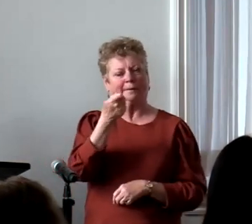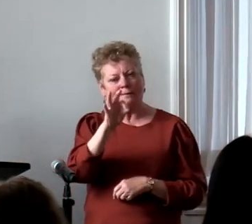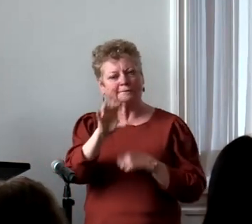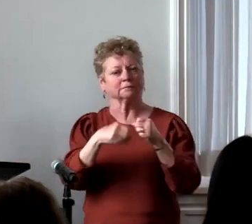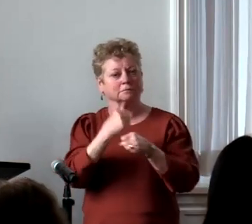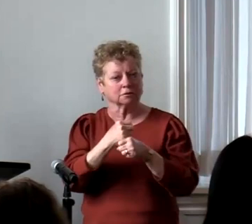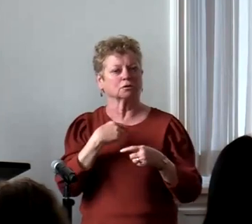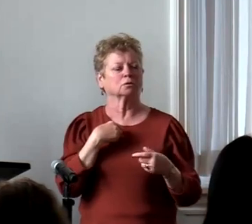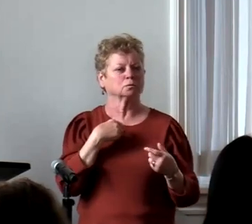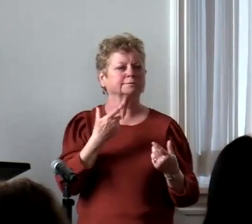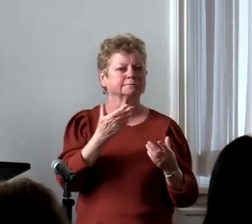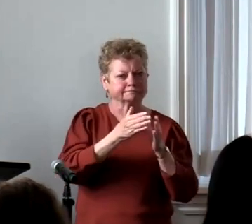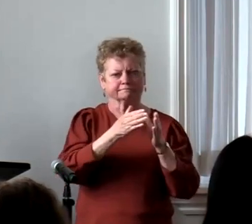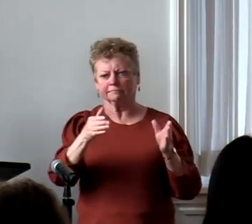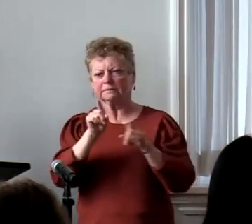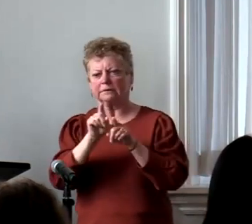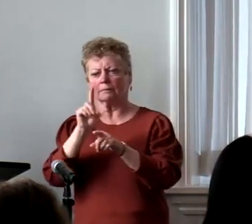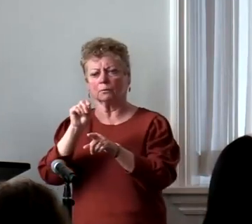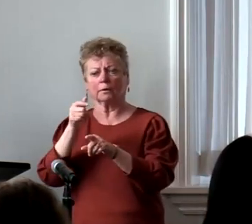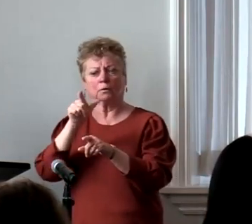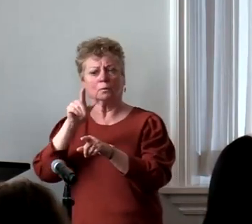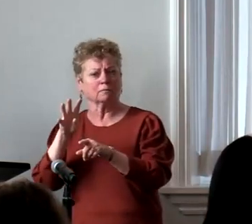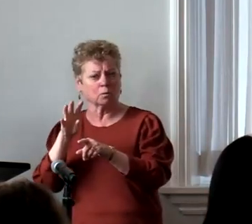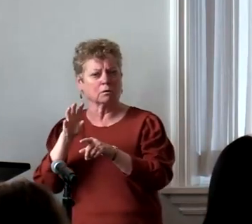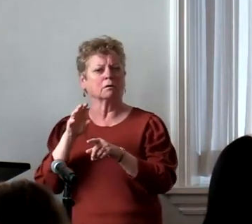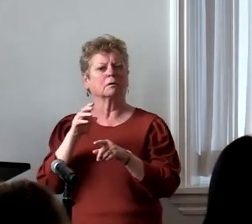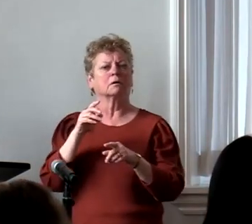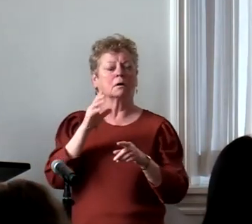And interestingly, what we also intend to do in 2029,